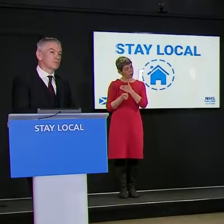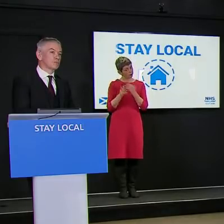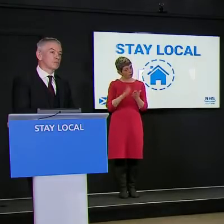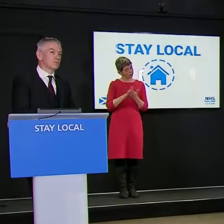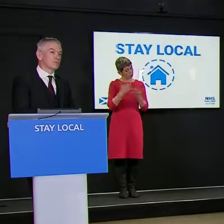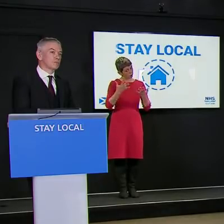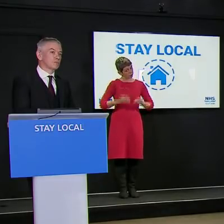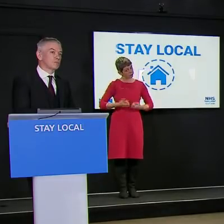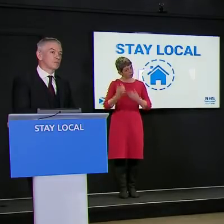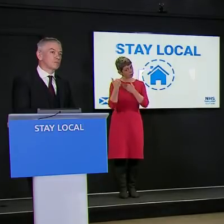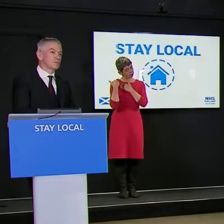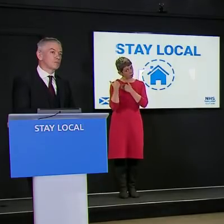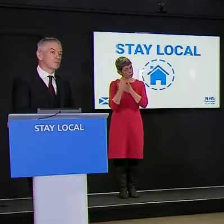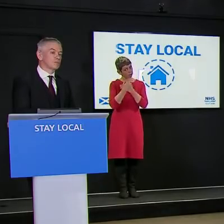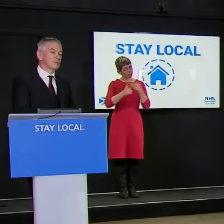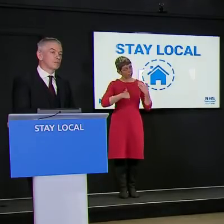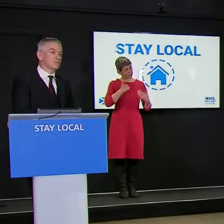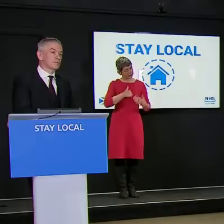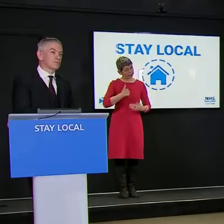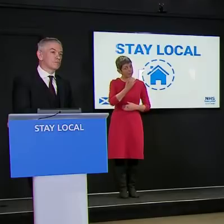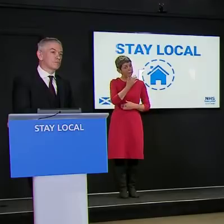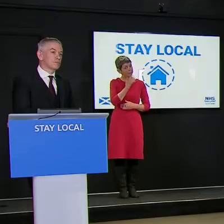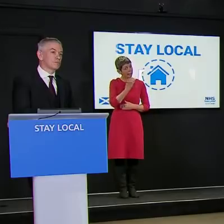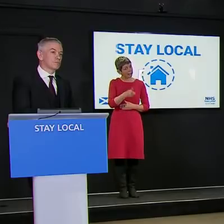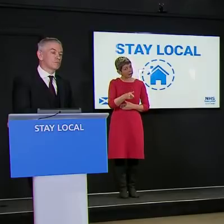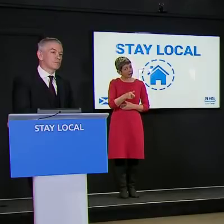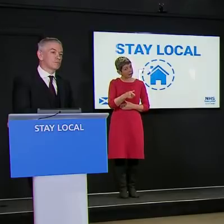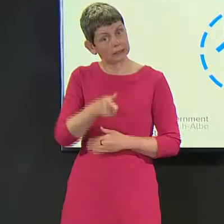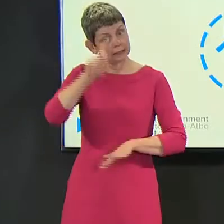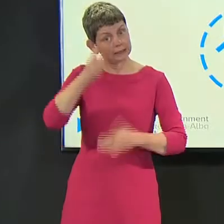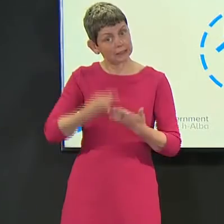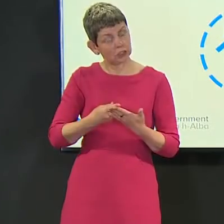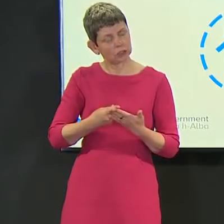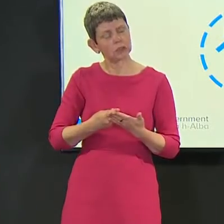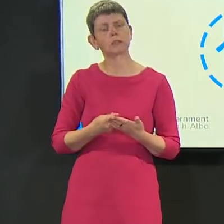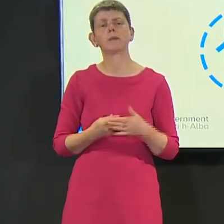will you apologize for the mistake I'll come back to that in a second but I've always taken